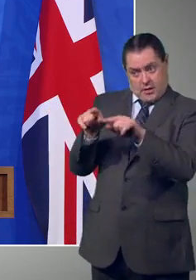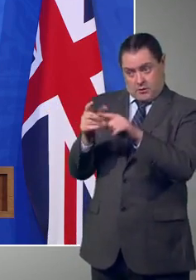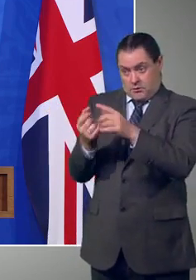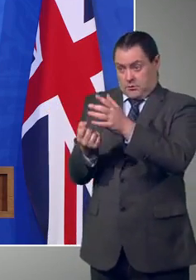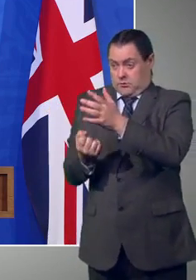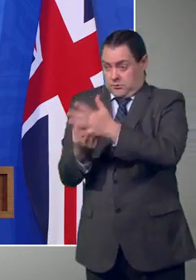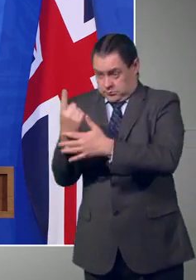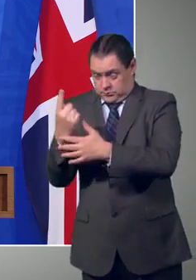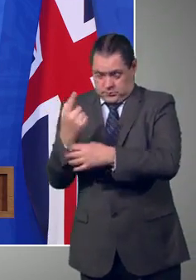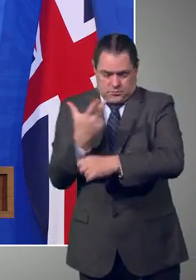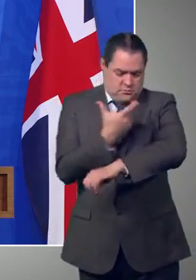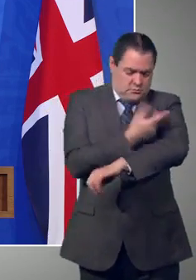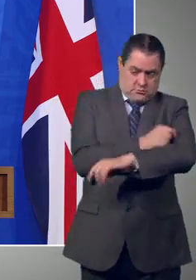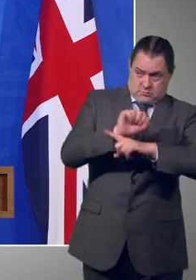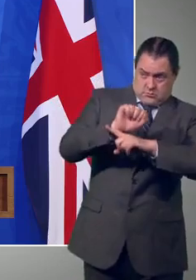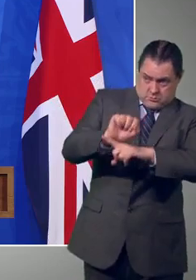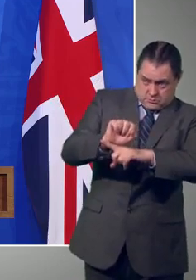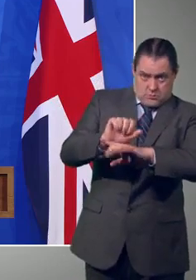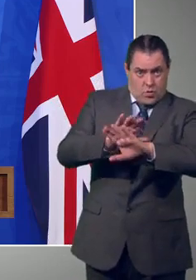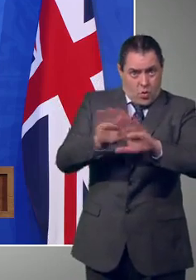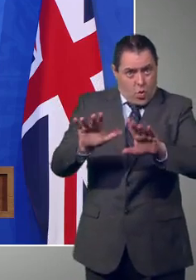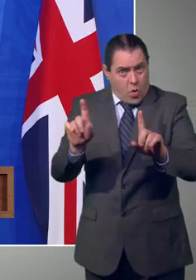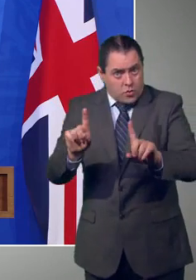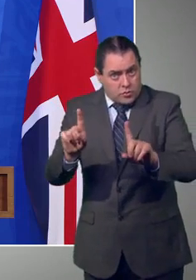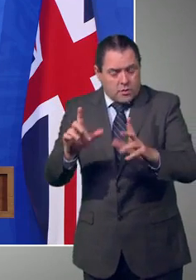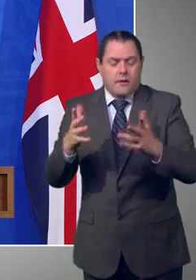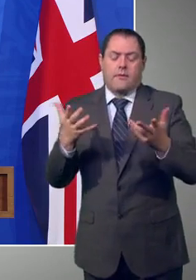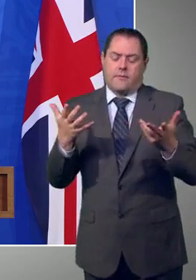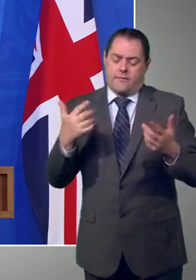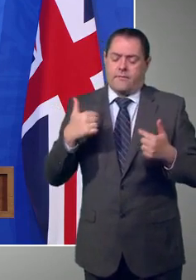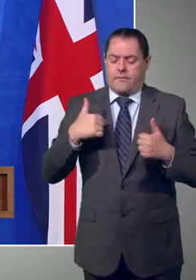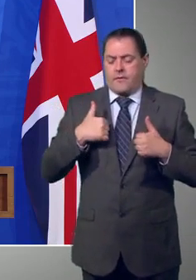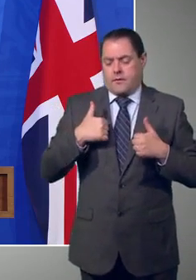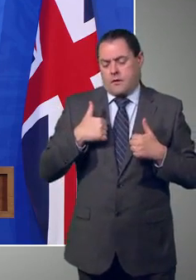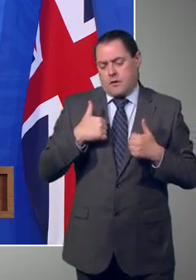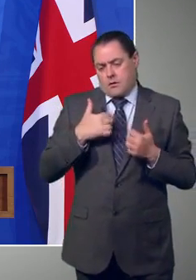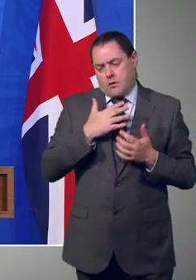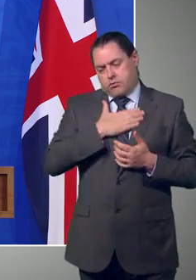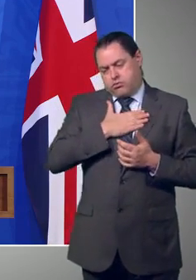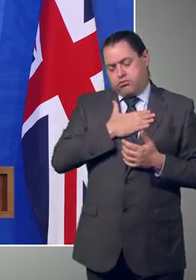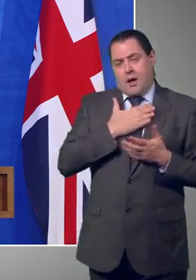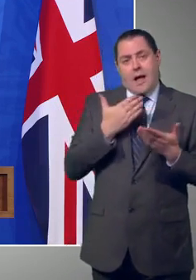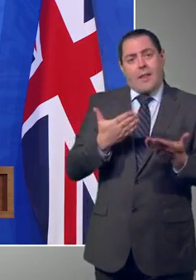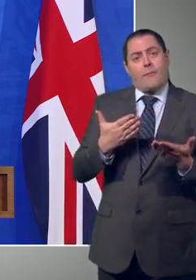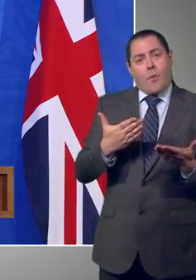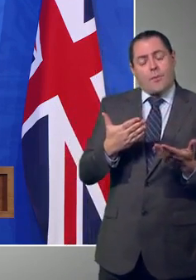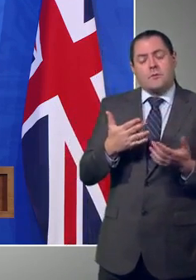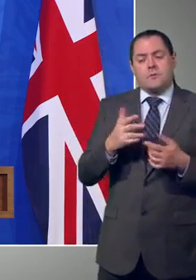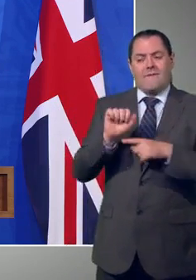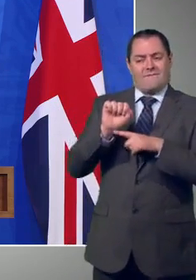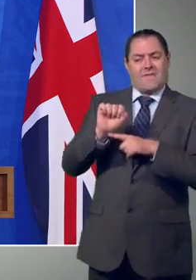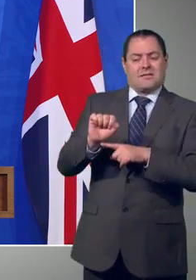against them now, thankfully the effectiveness of the